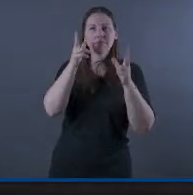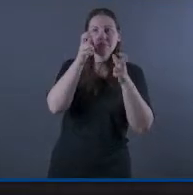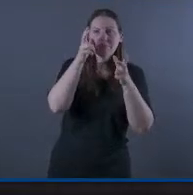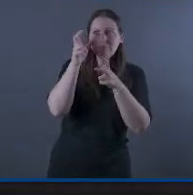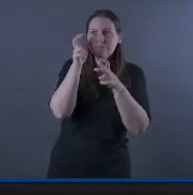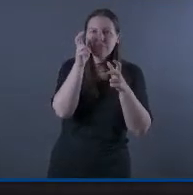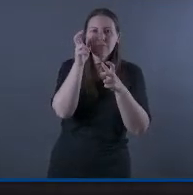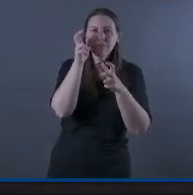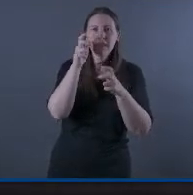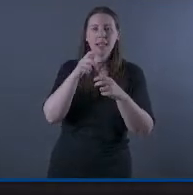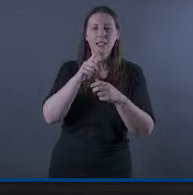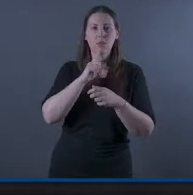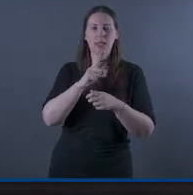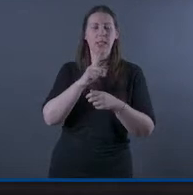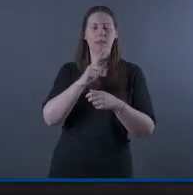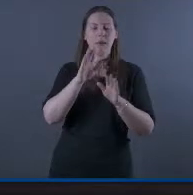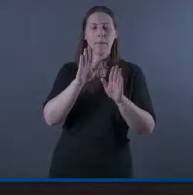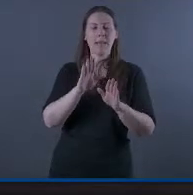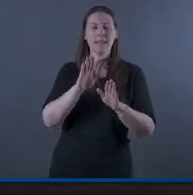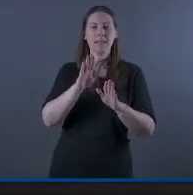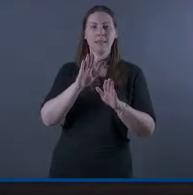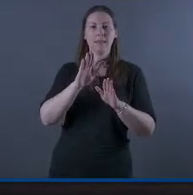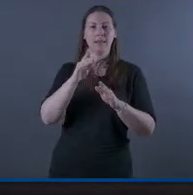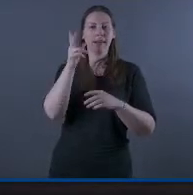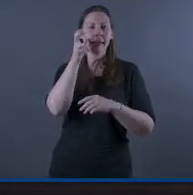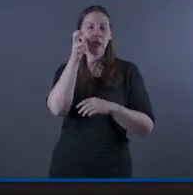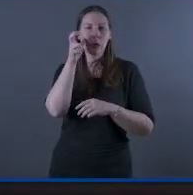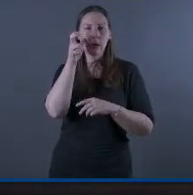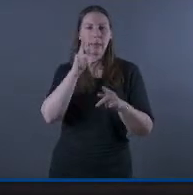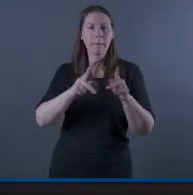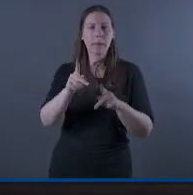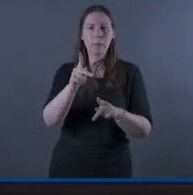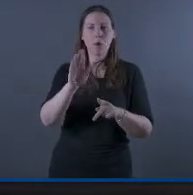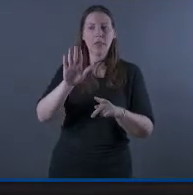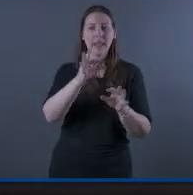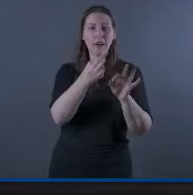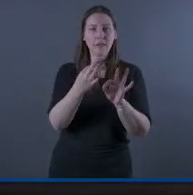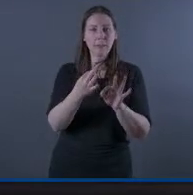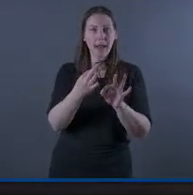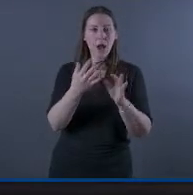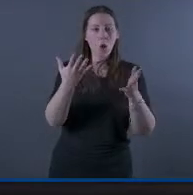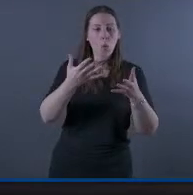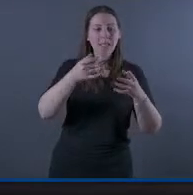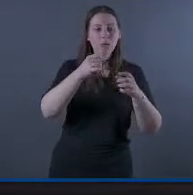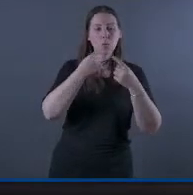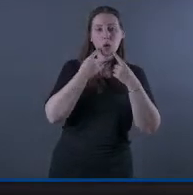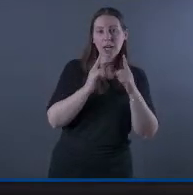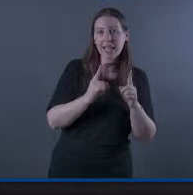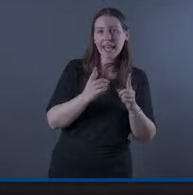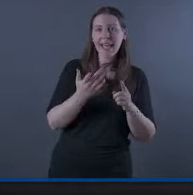in their community and their, how they're working on getting them in and how important that is for the whole community